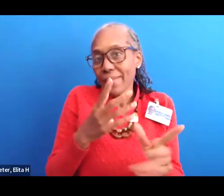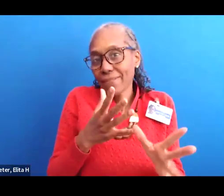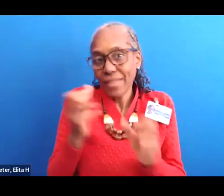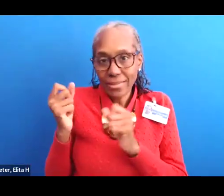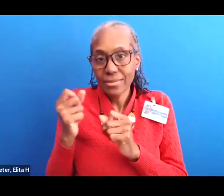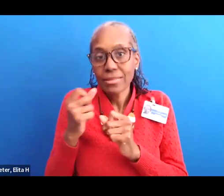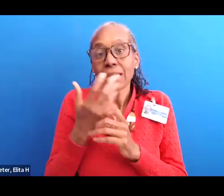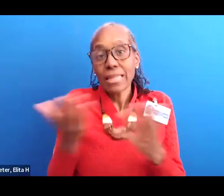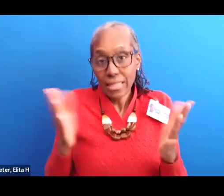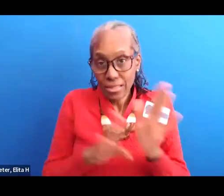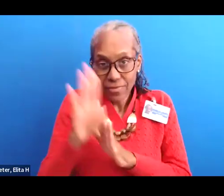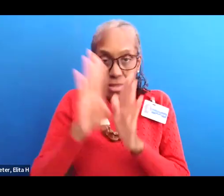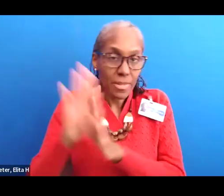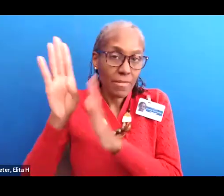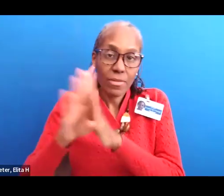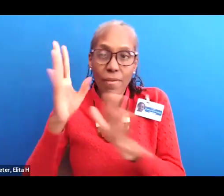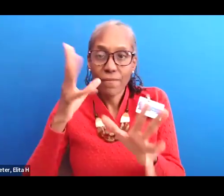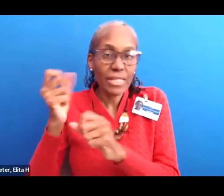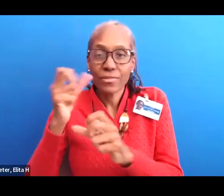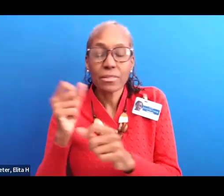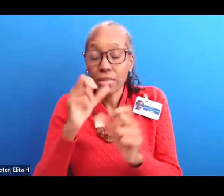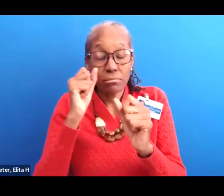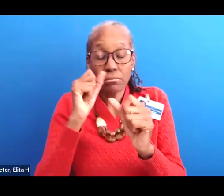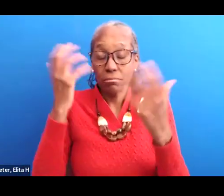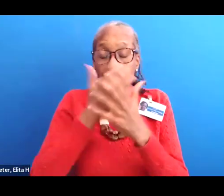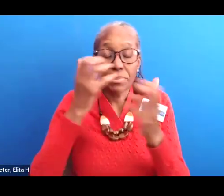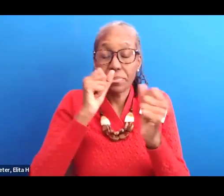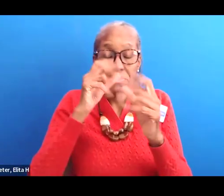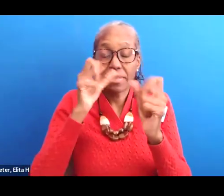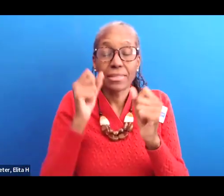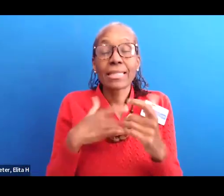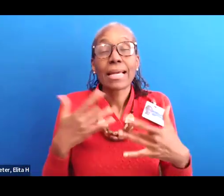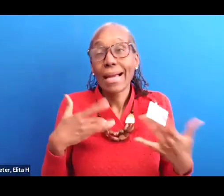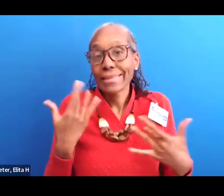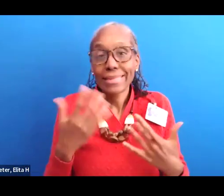Things are developing so quickly. It's kind of marvelous. Anyway, I get all excited about these things.